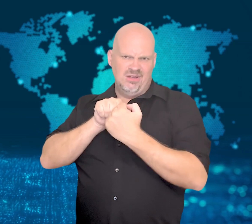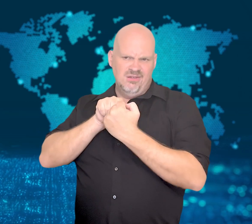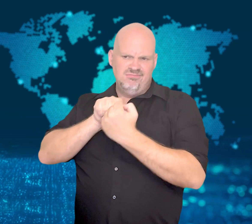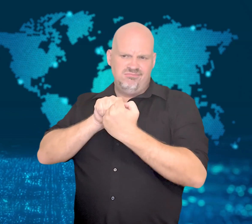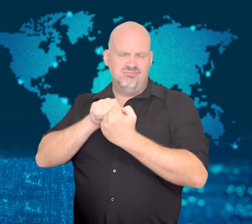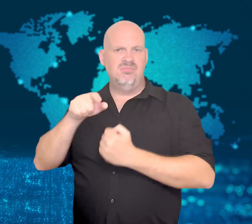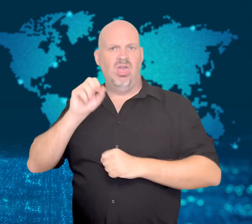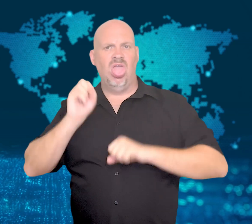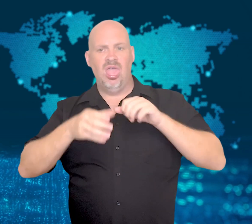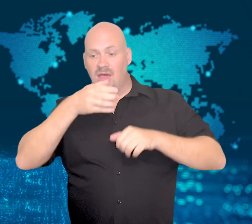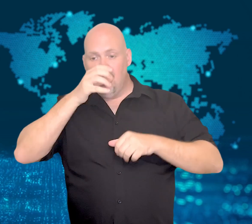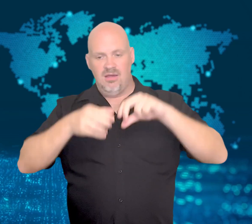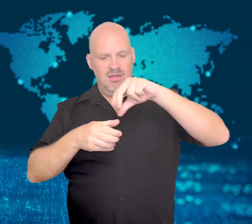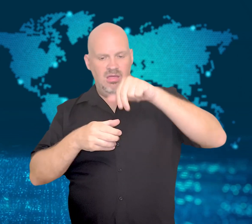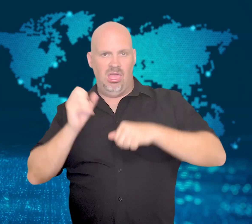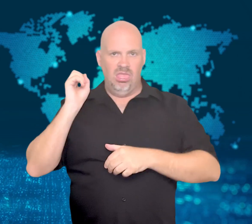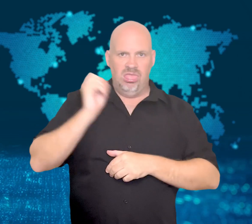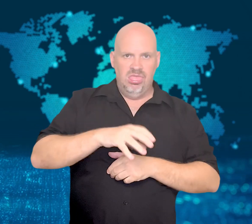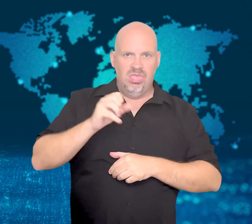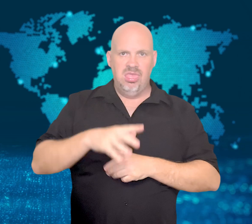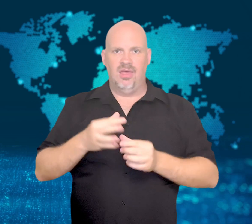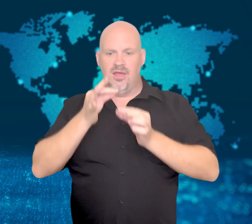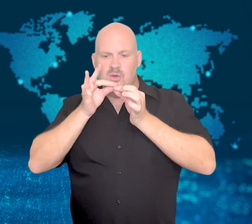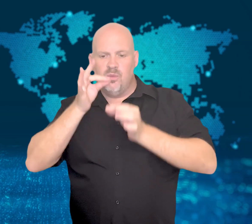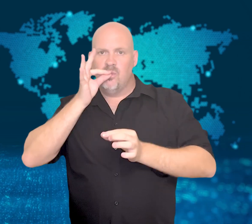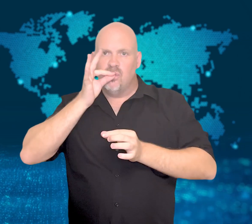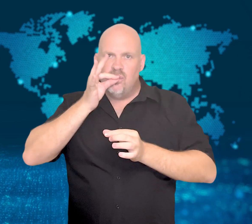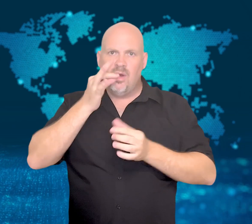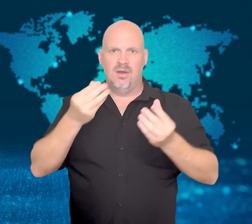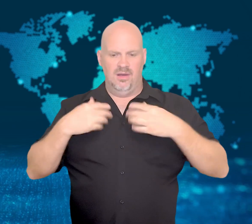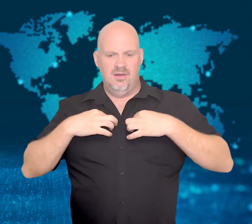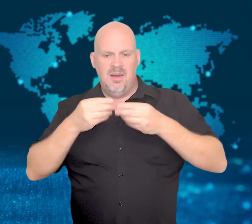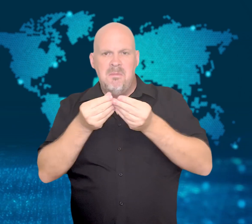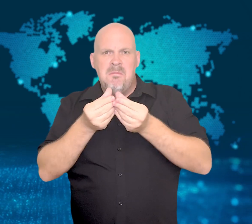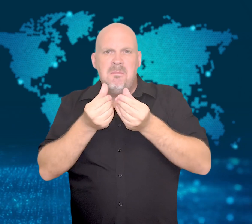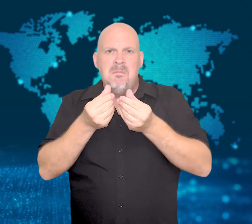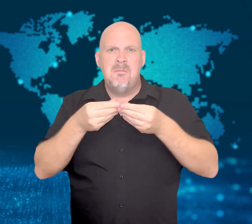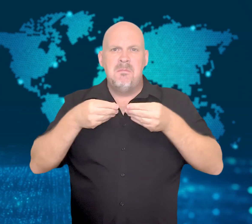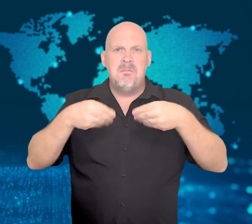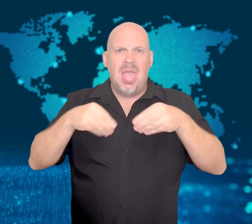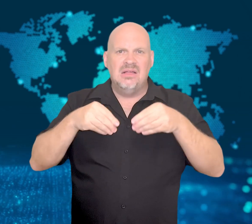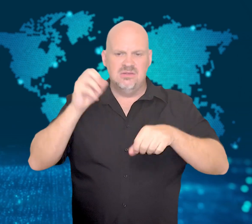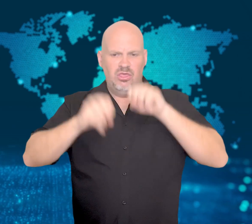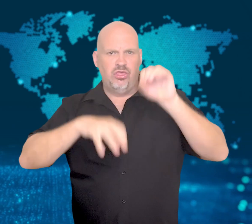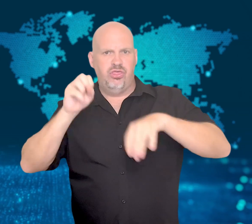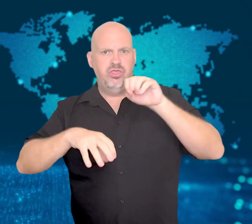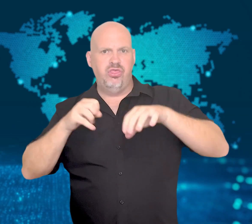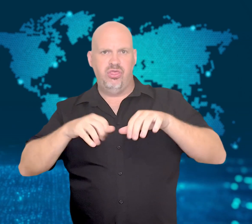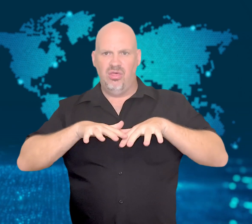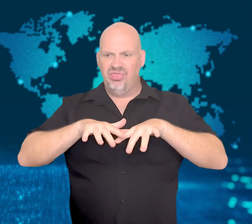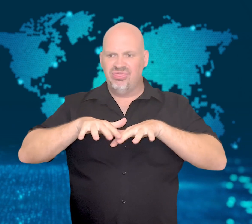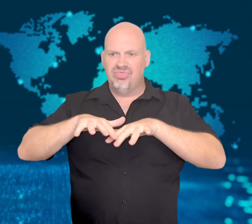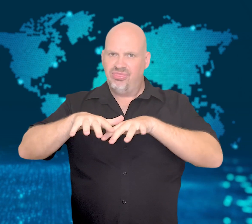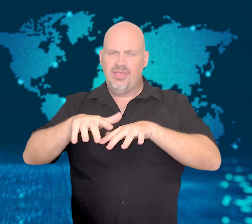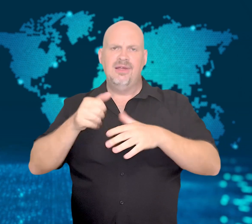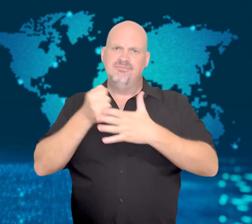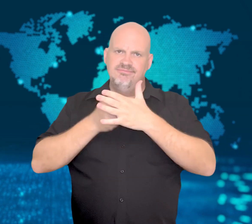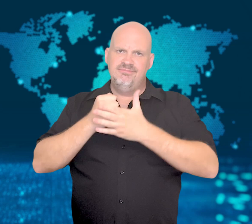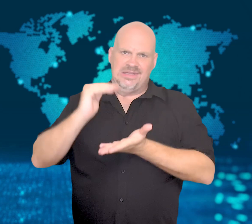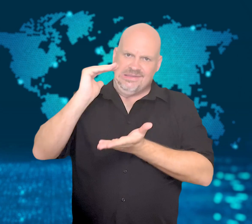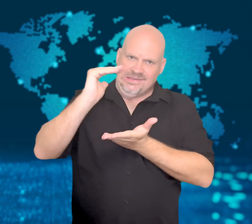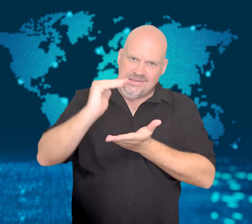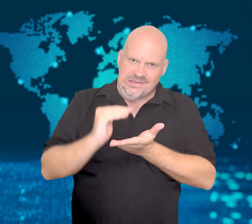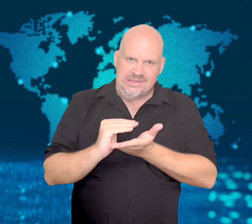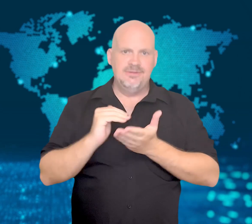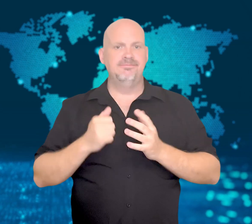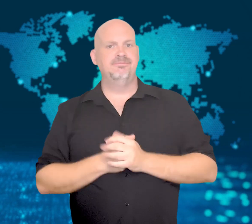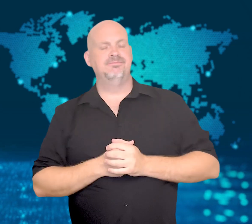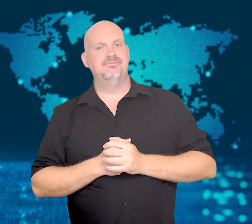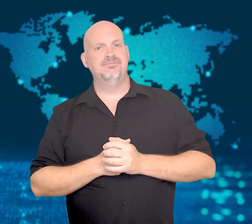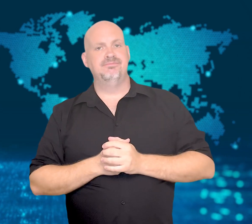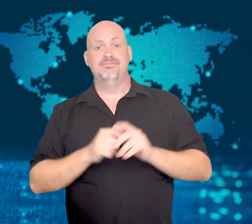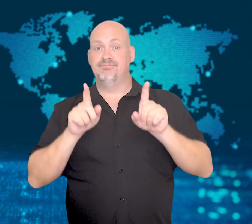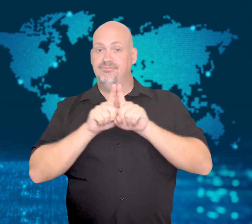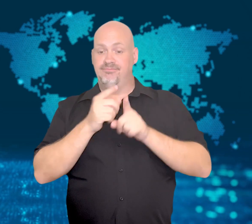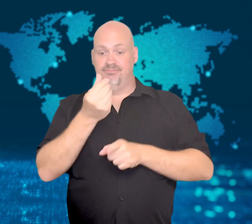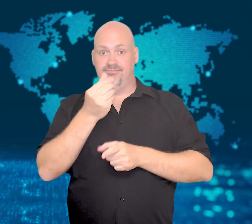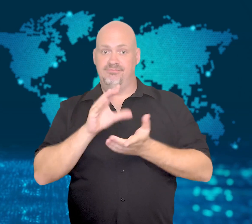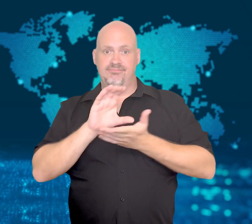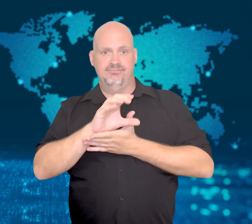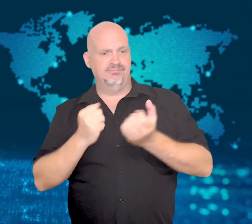The funds will also support education to help reduce single-use plastics in the Islands.